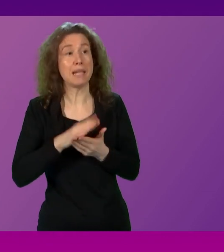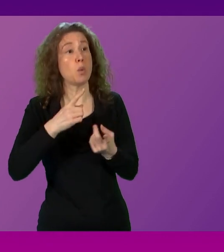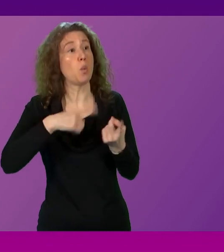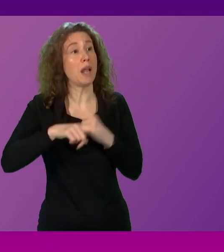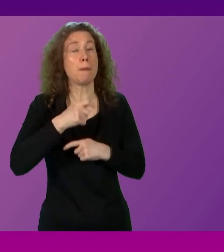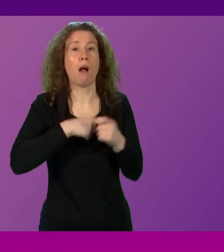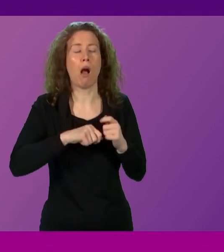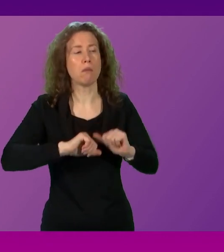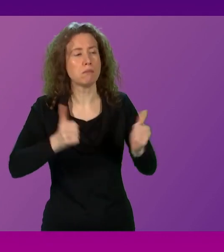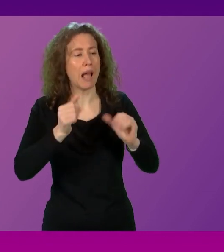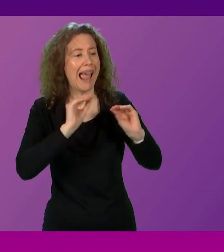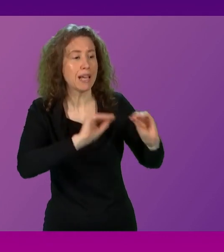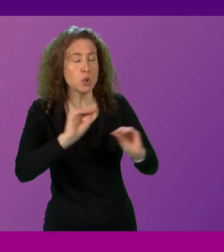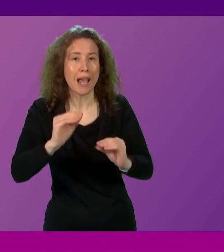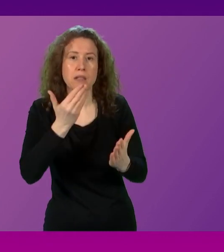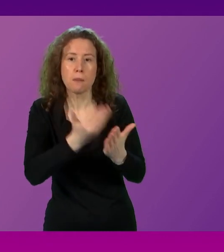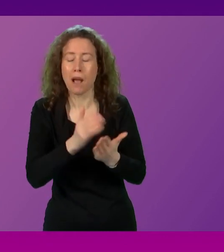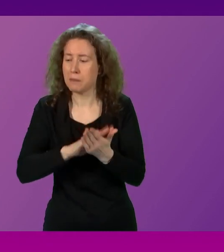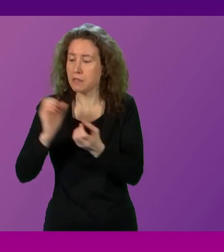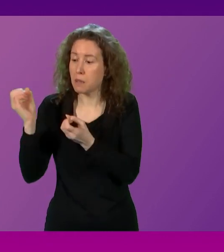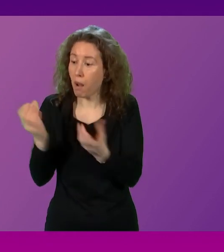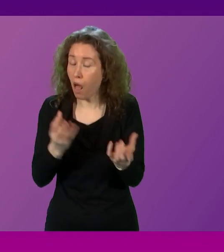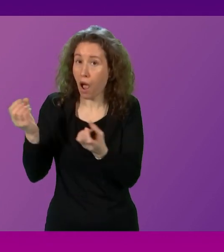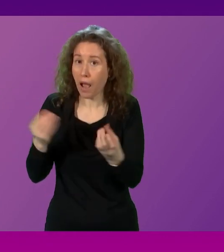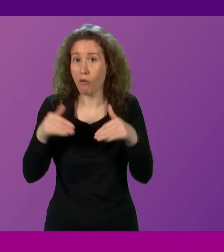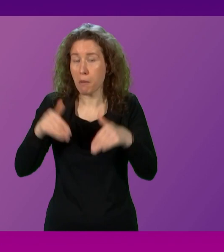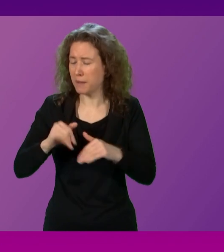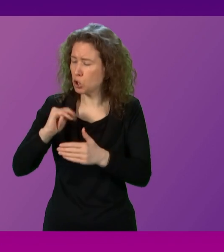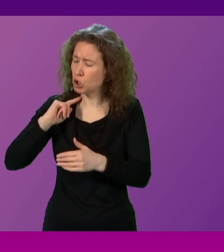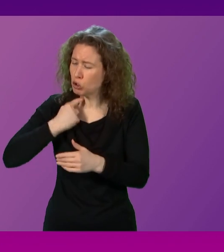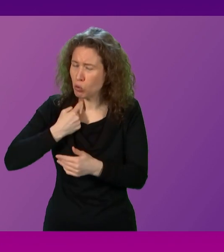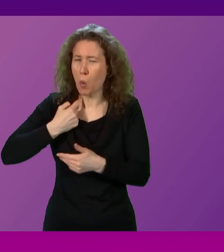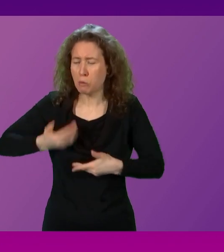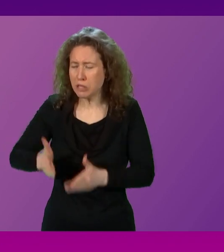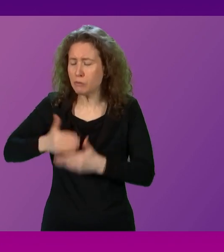the supply of cruelly-bred puppies will reduce, which will cut off the